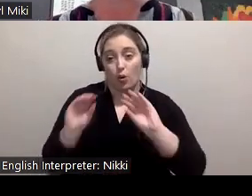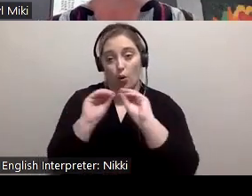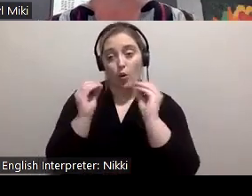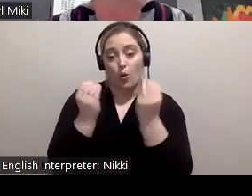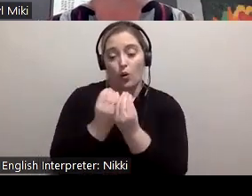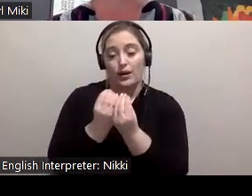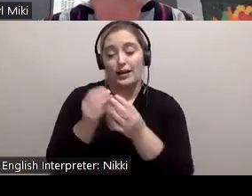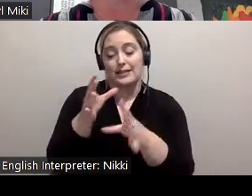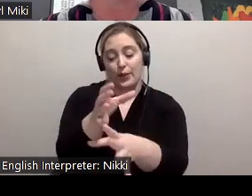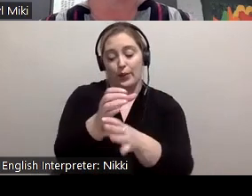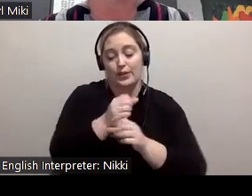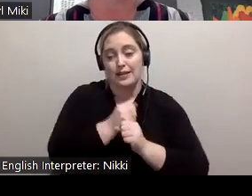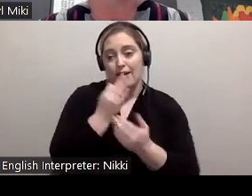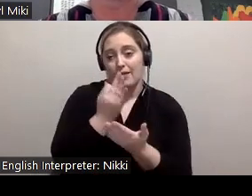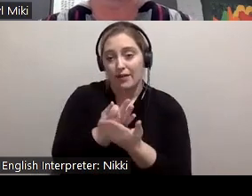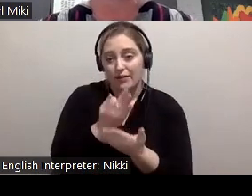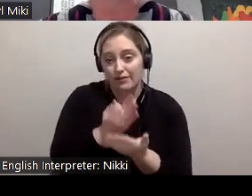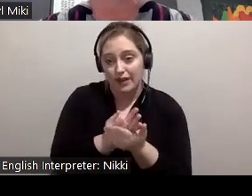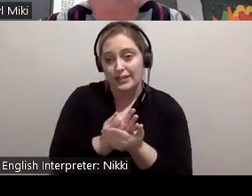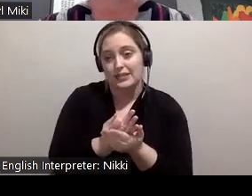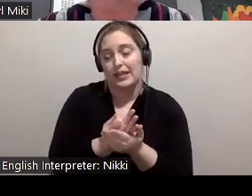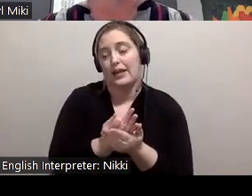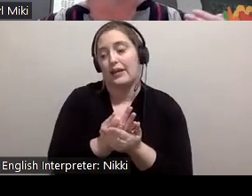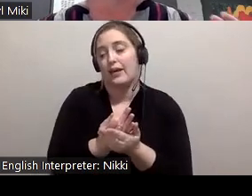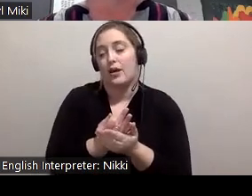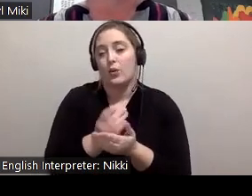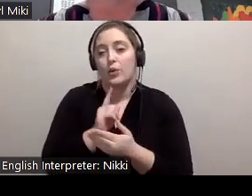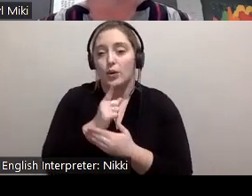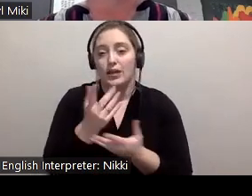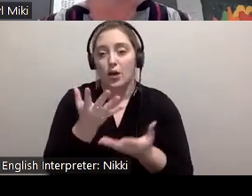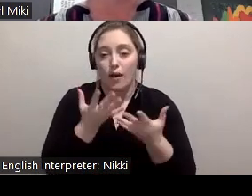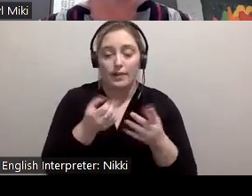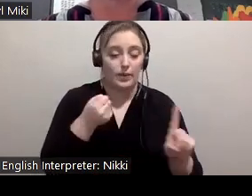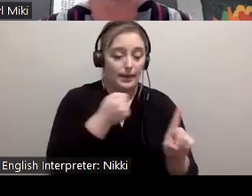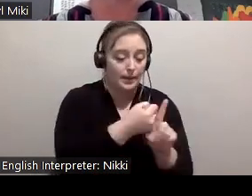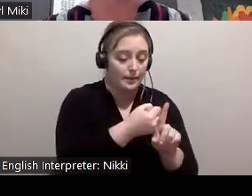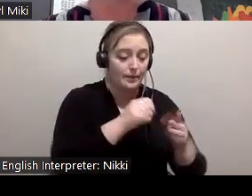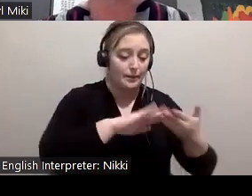program. So through Community Impact and through Support